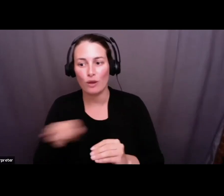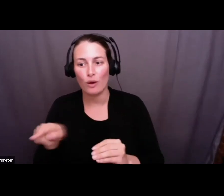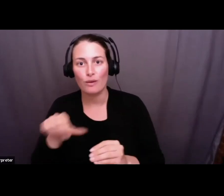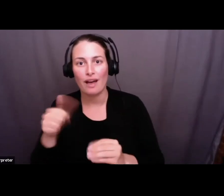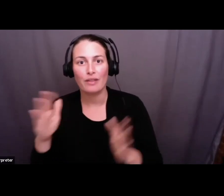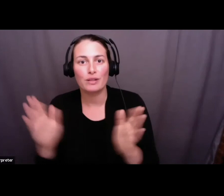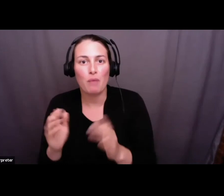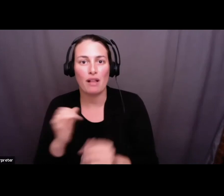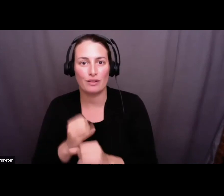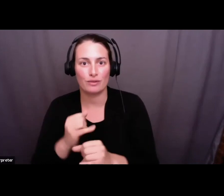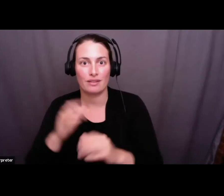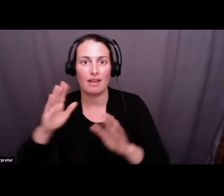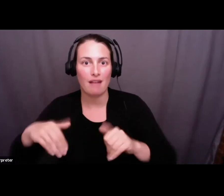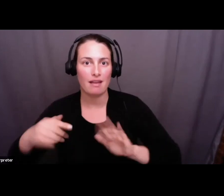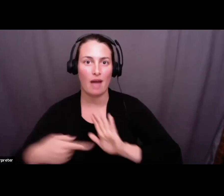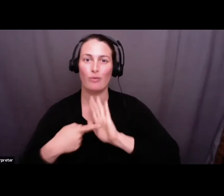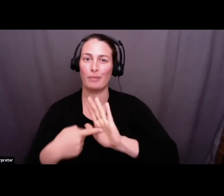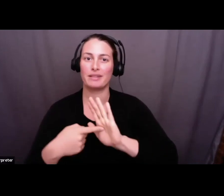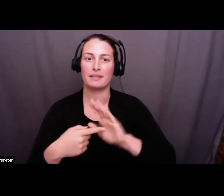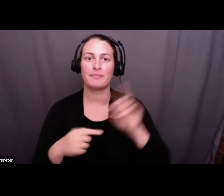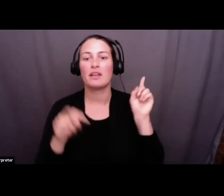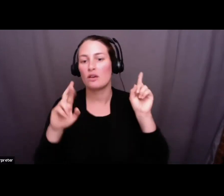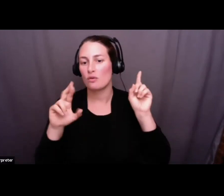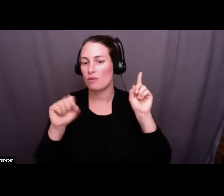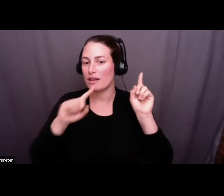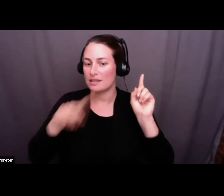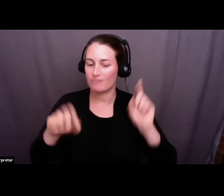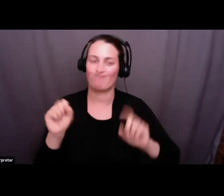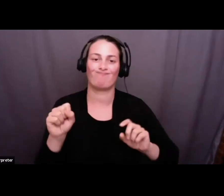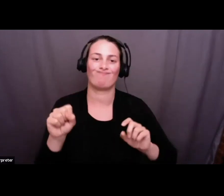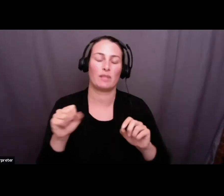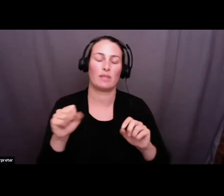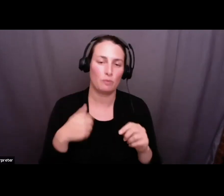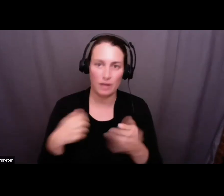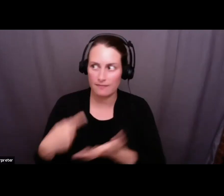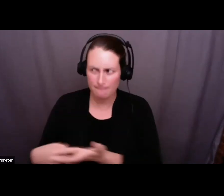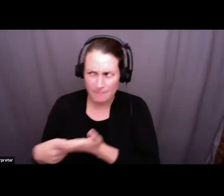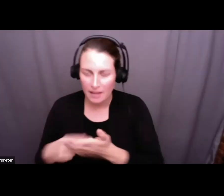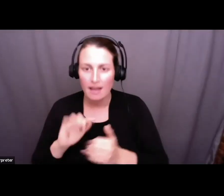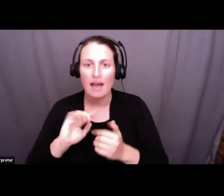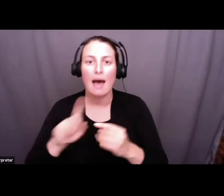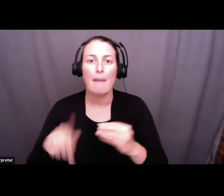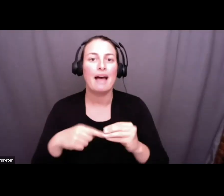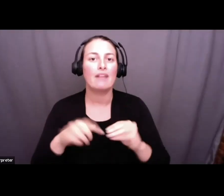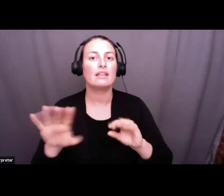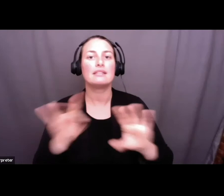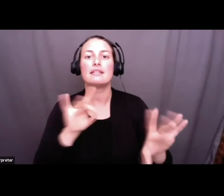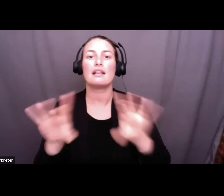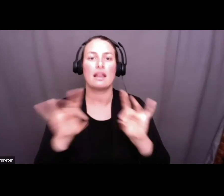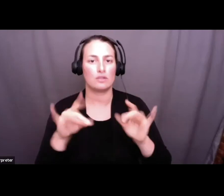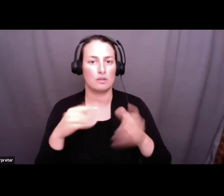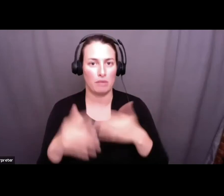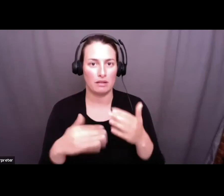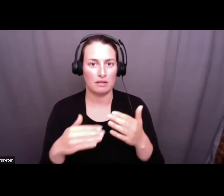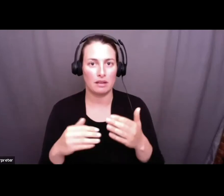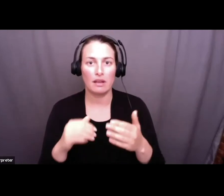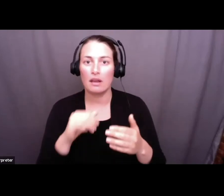a bit of discussion about the selection process and to ensure that this wasn’t a winner-take-all